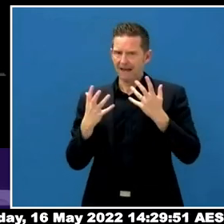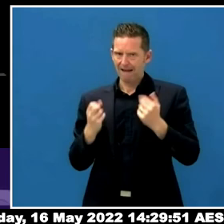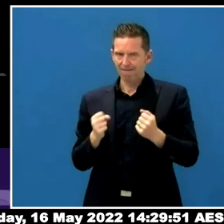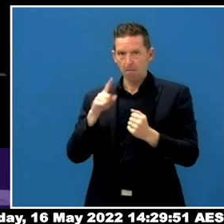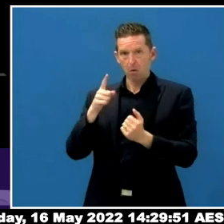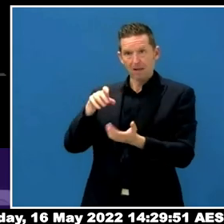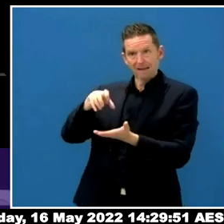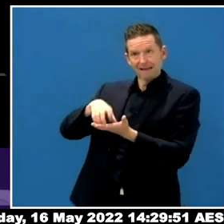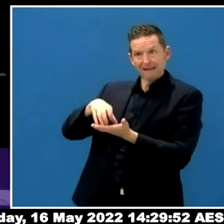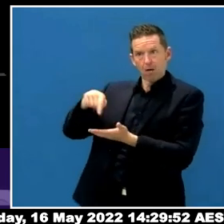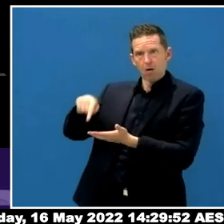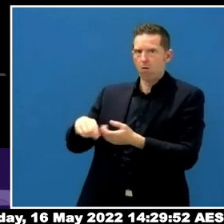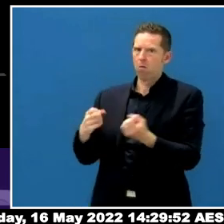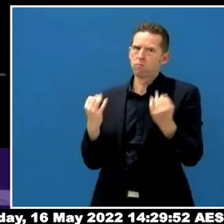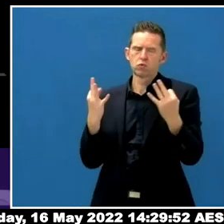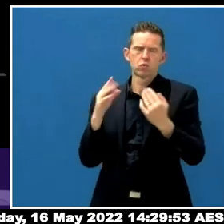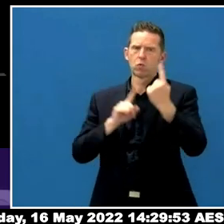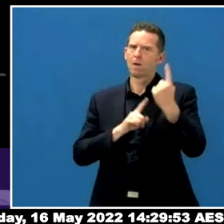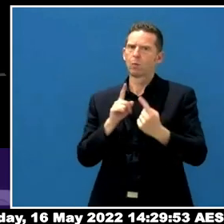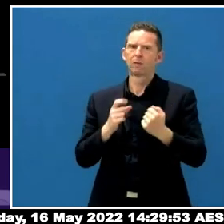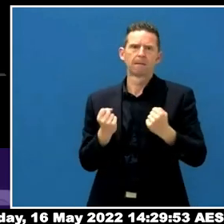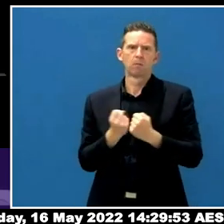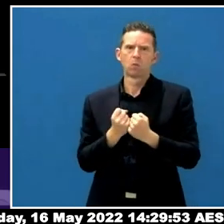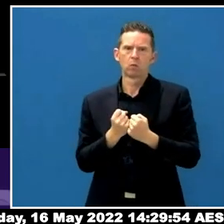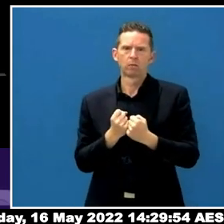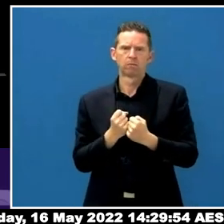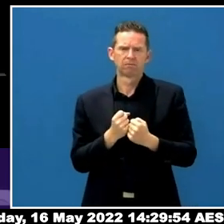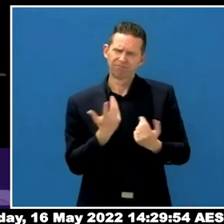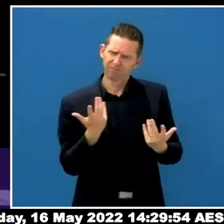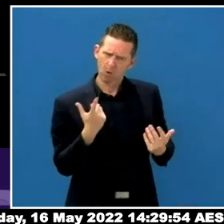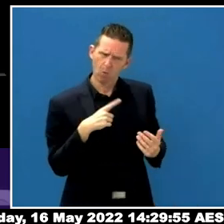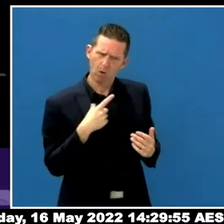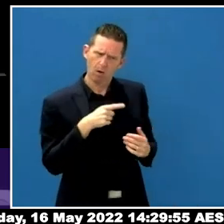Why do you say that? There wasn't enough staff to client ratio.